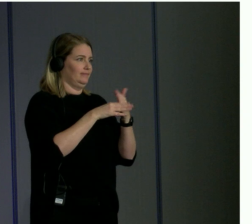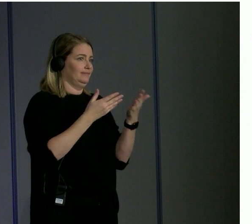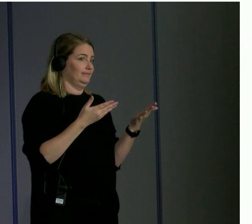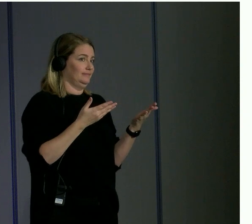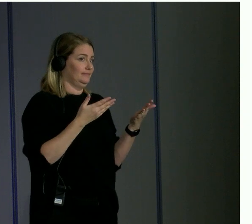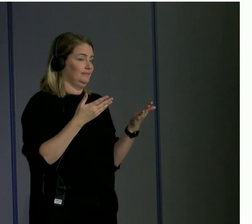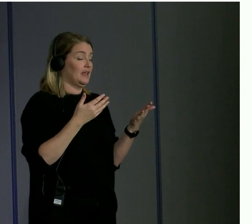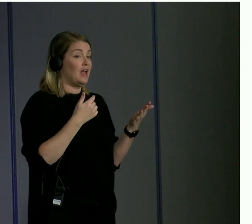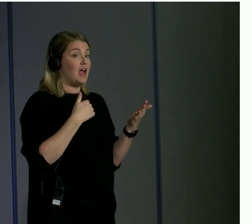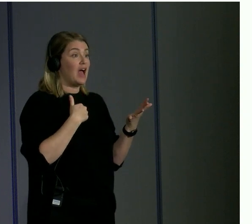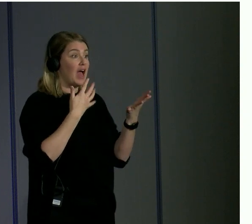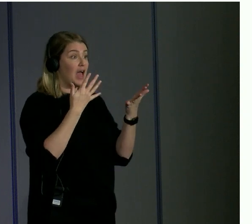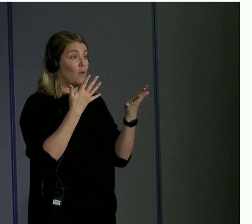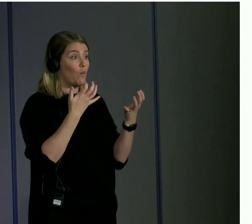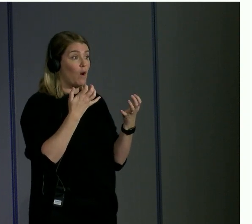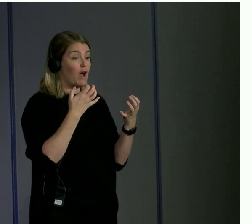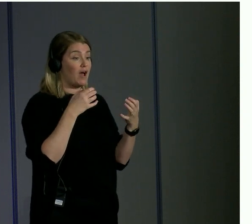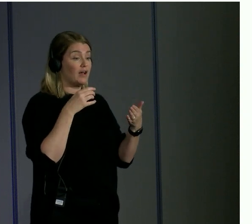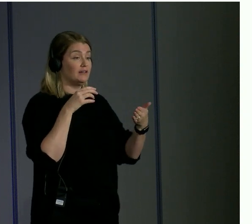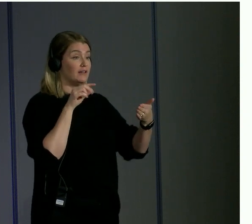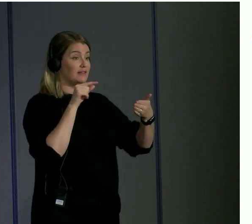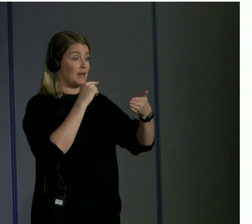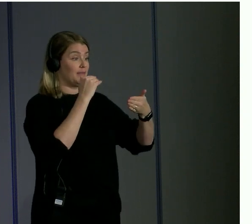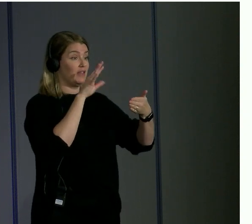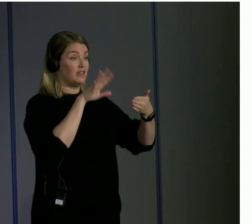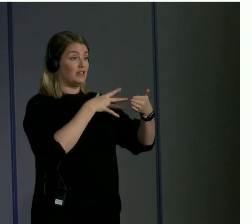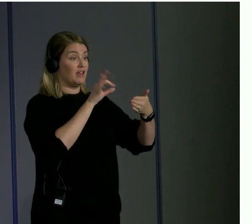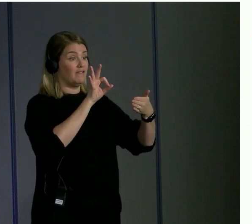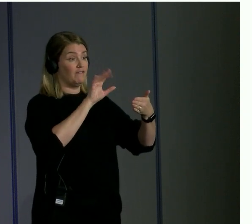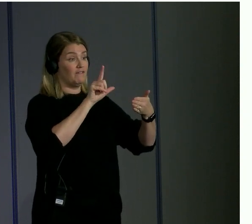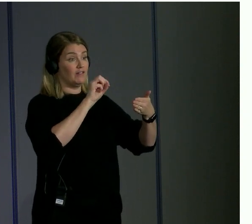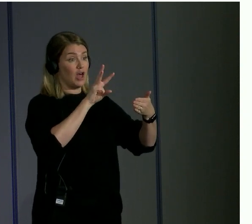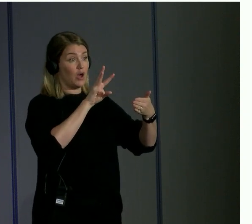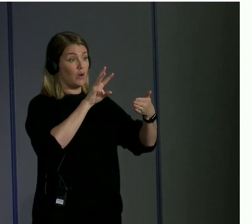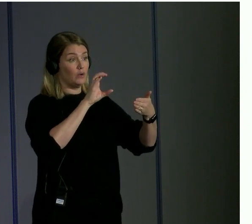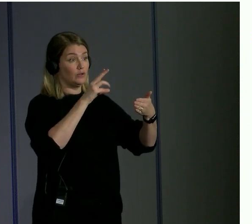Do I want them to walk through the flowchart one piece-by-piece? Do I need to have them understand